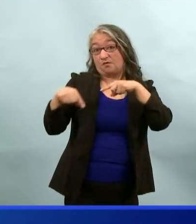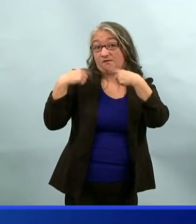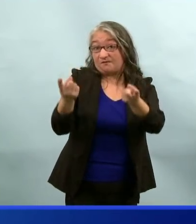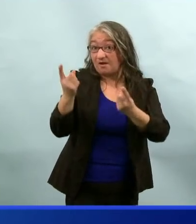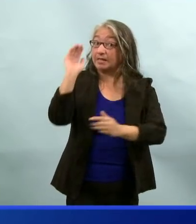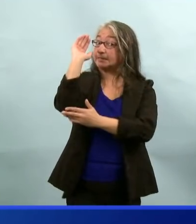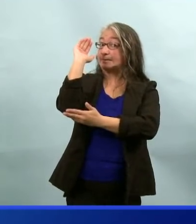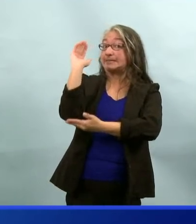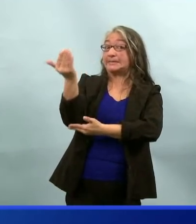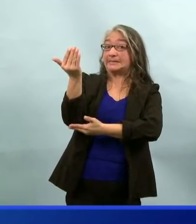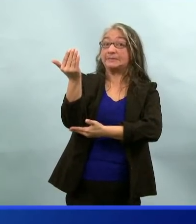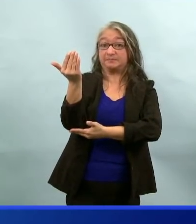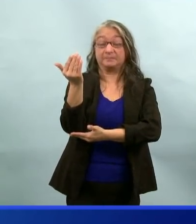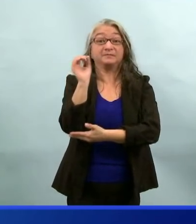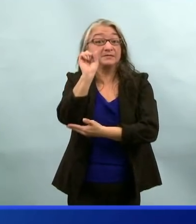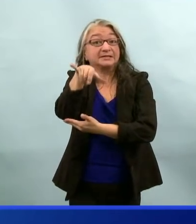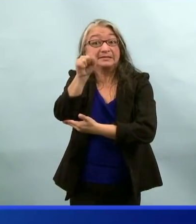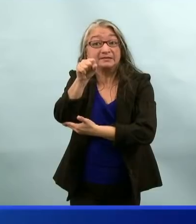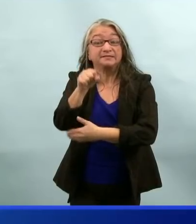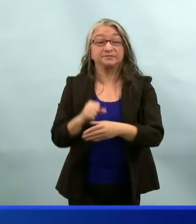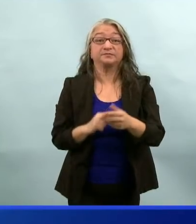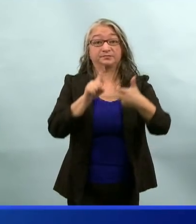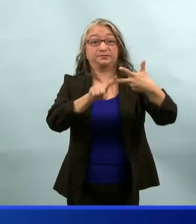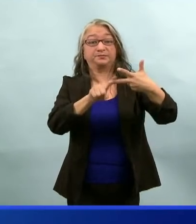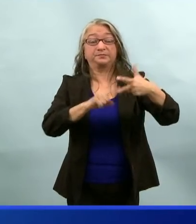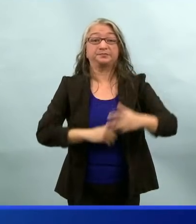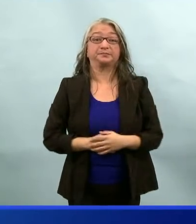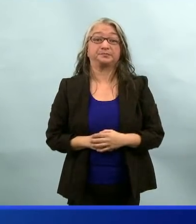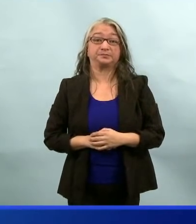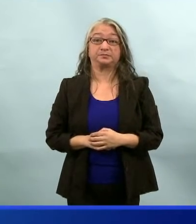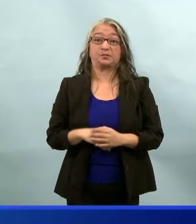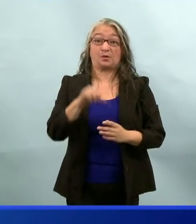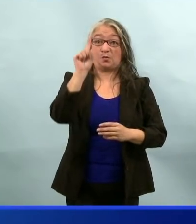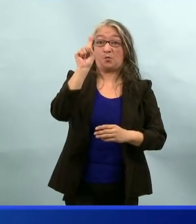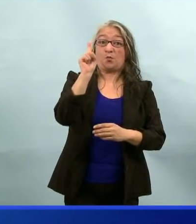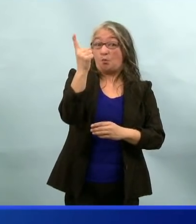in one good example a study of the israeli experience demonstrates what